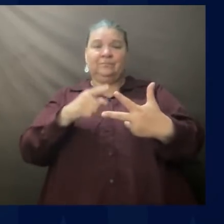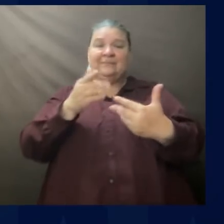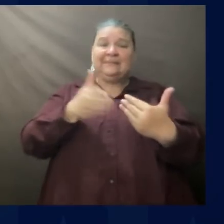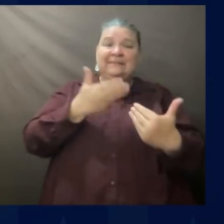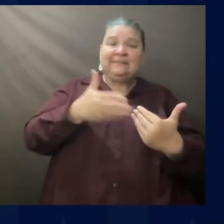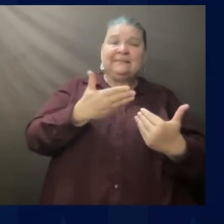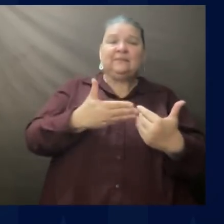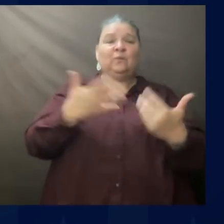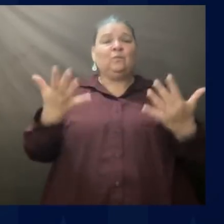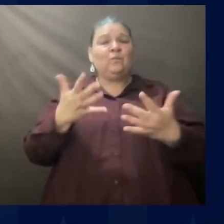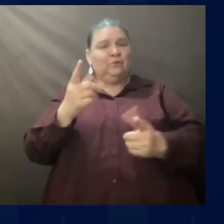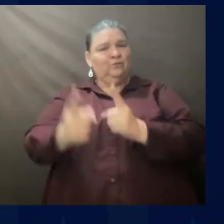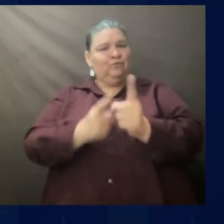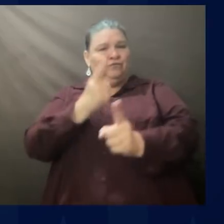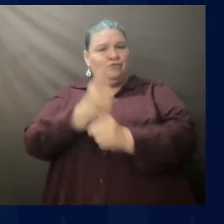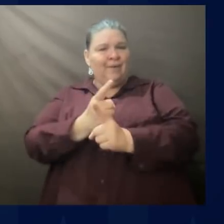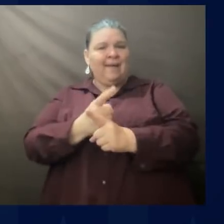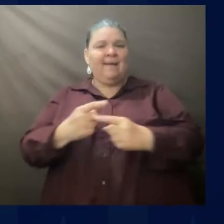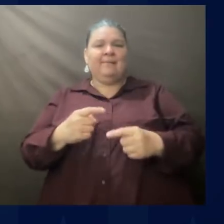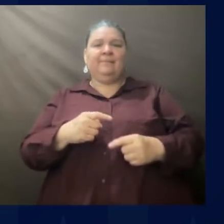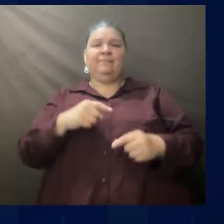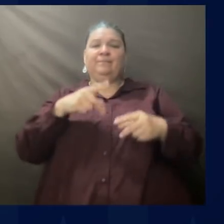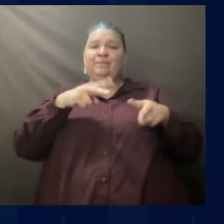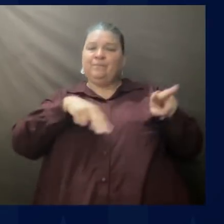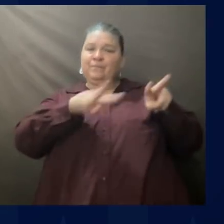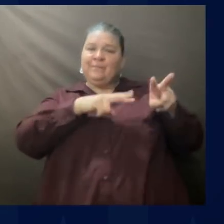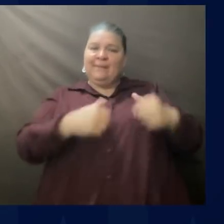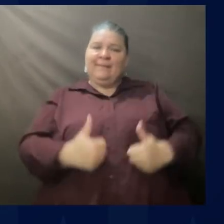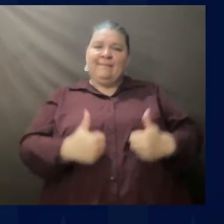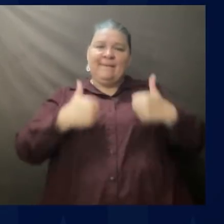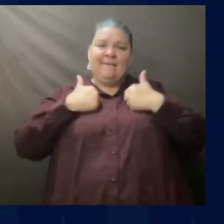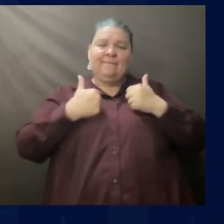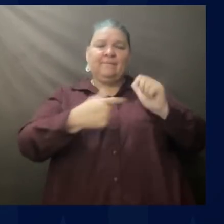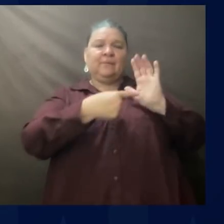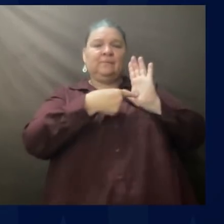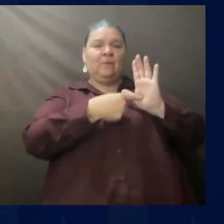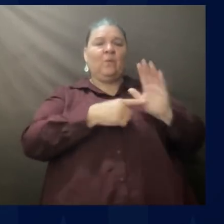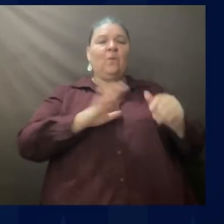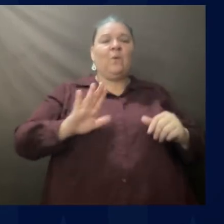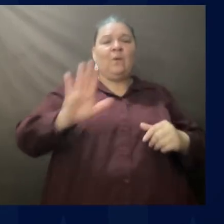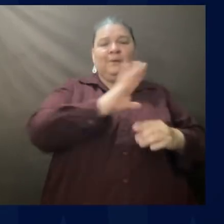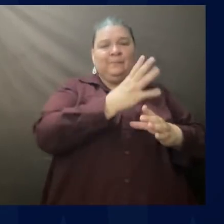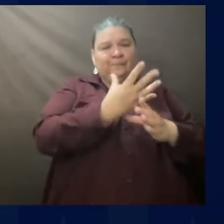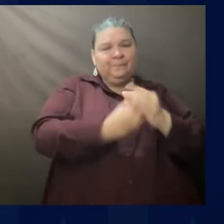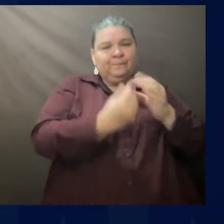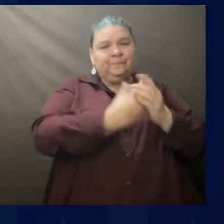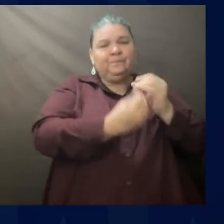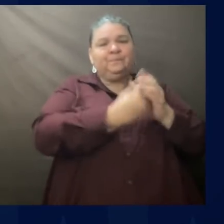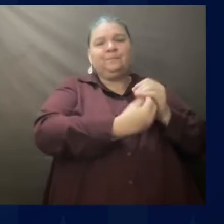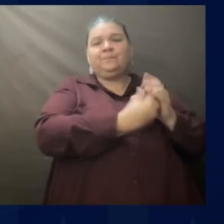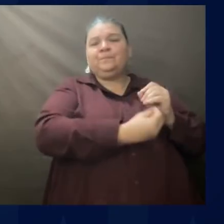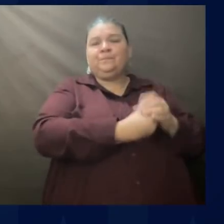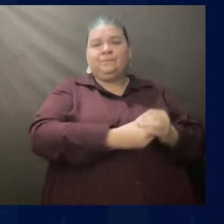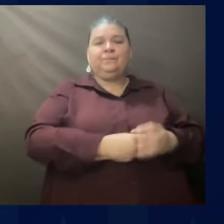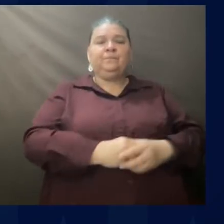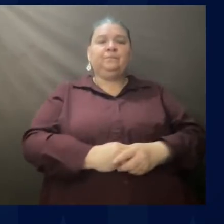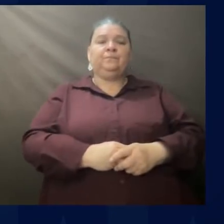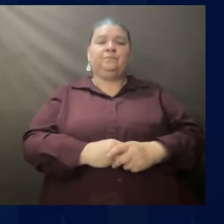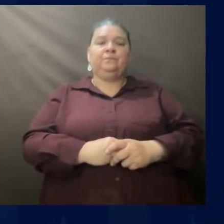And when the values that we hold dear are put to the test, let us live by the ideals that they gave their lives to defend.